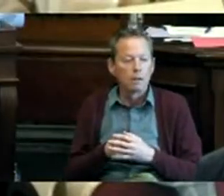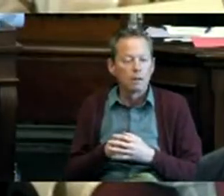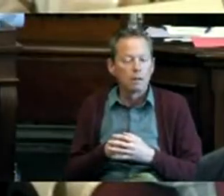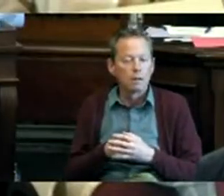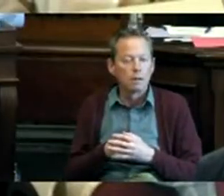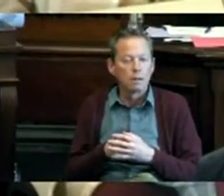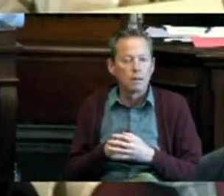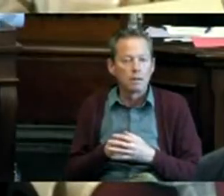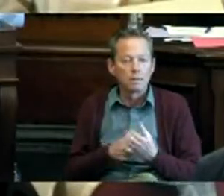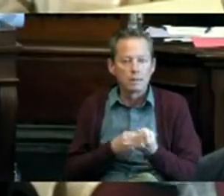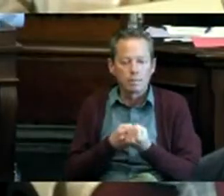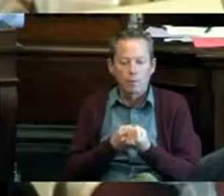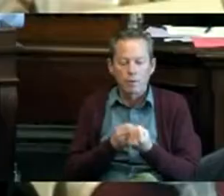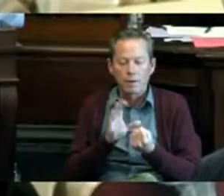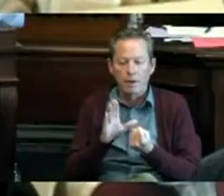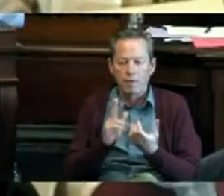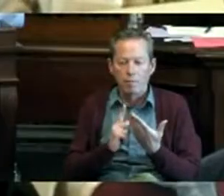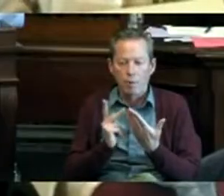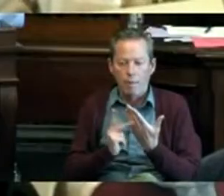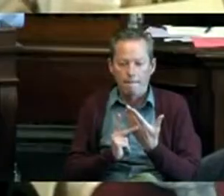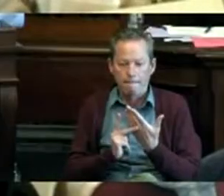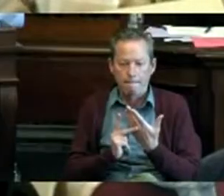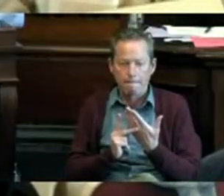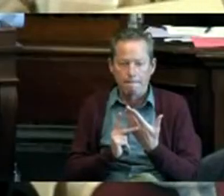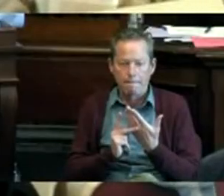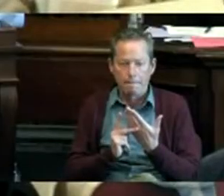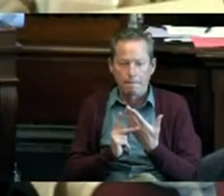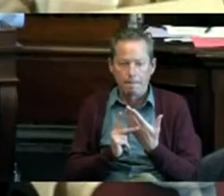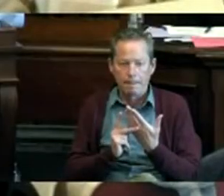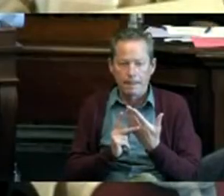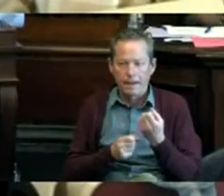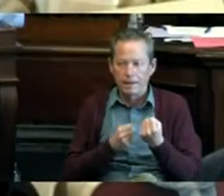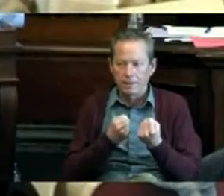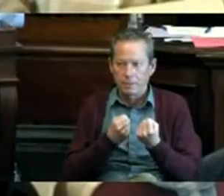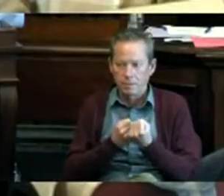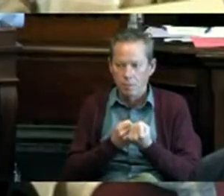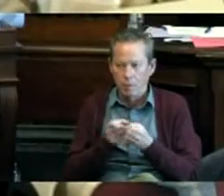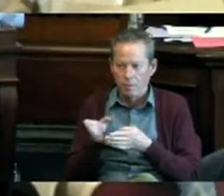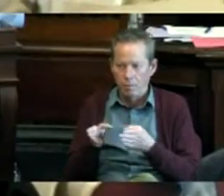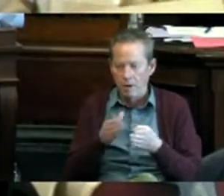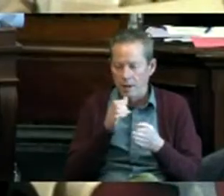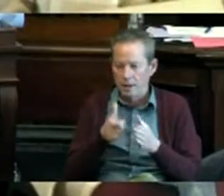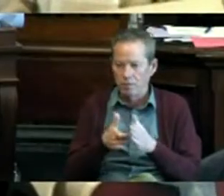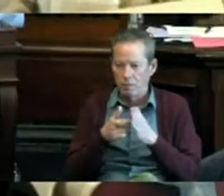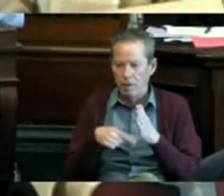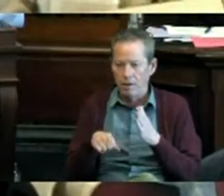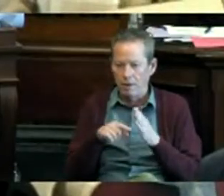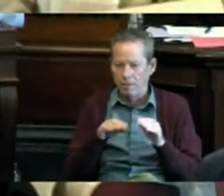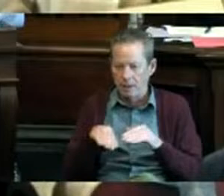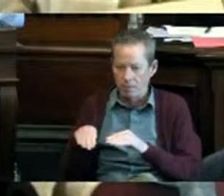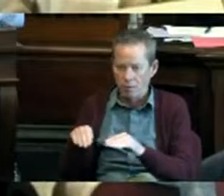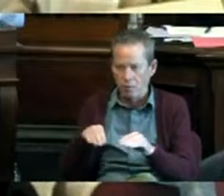the buildings are finished enough and adequate enough. So